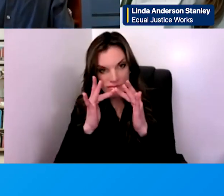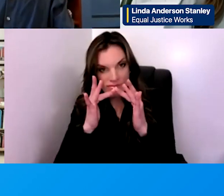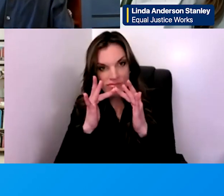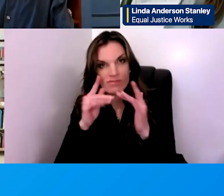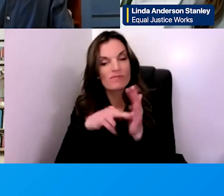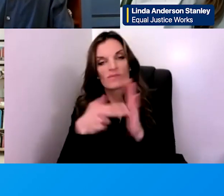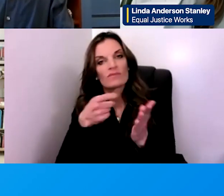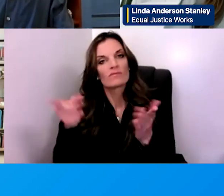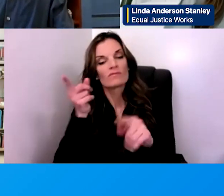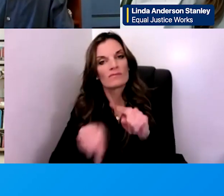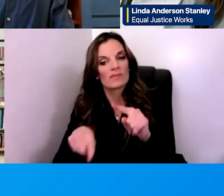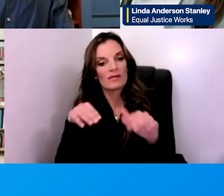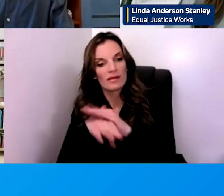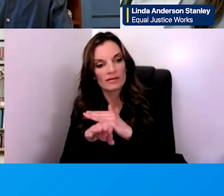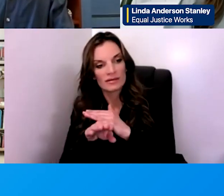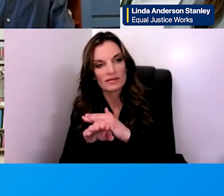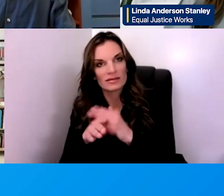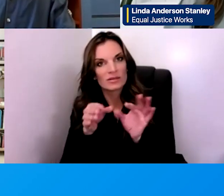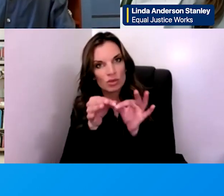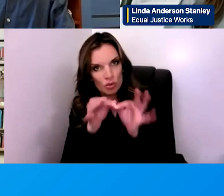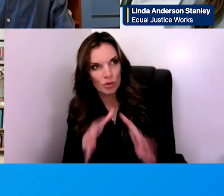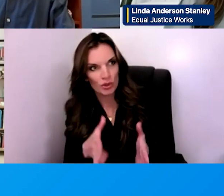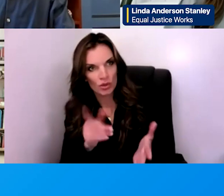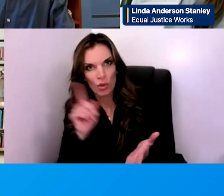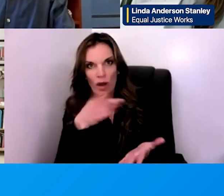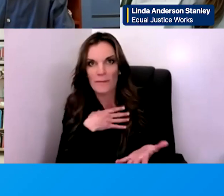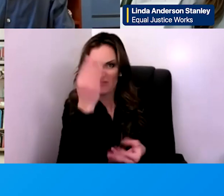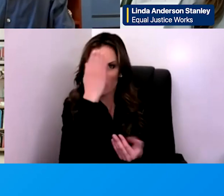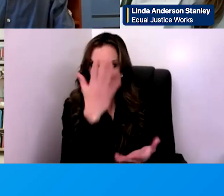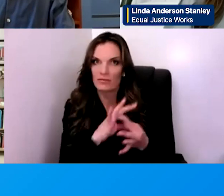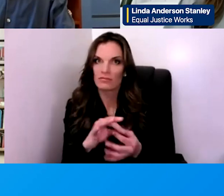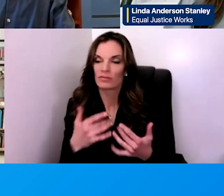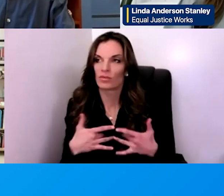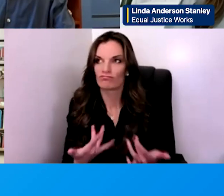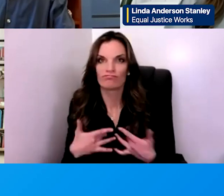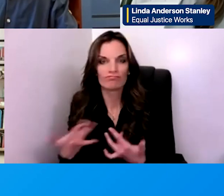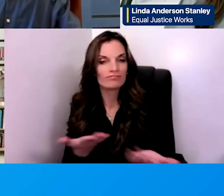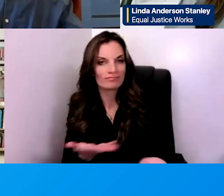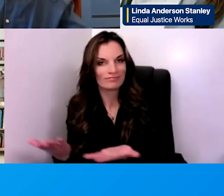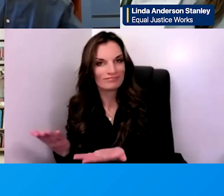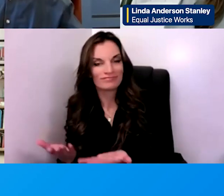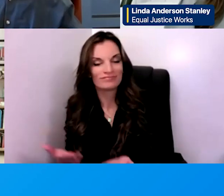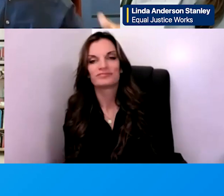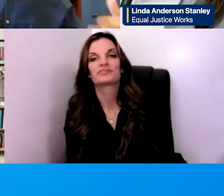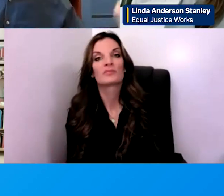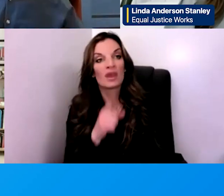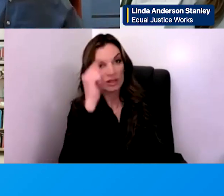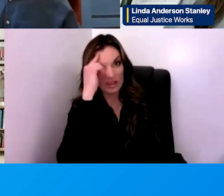able to access some interpretation that the Governor did, in fact, have if you tuned